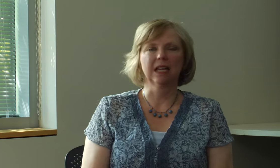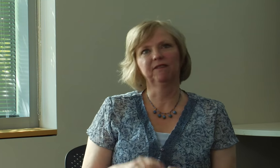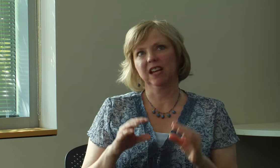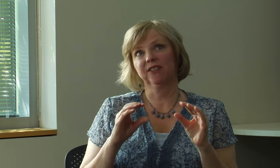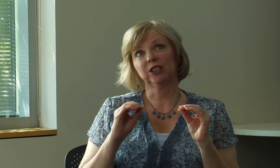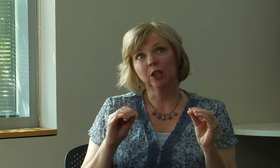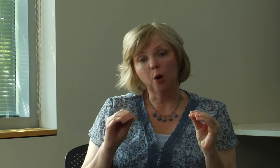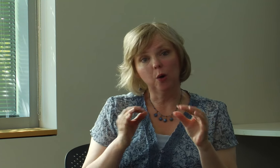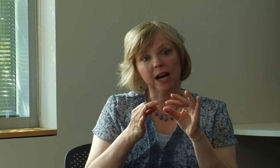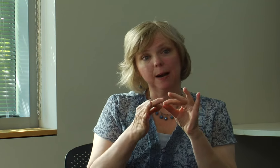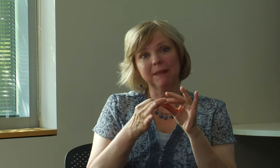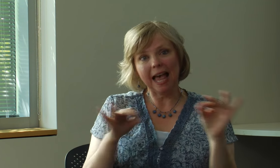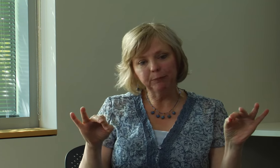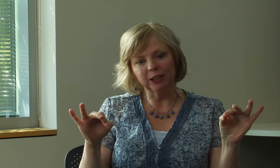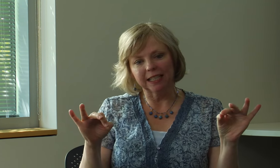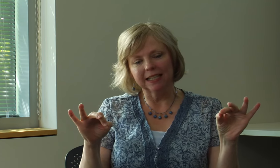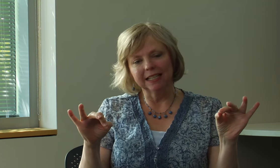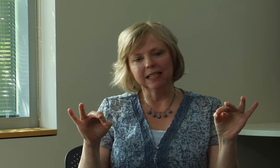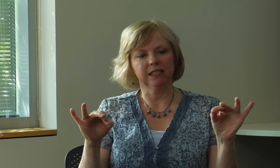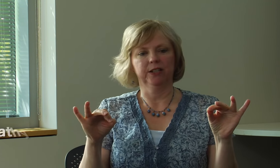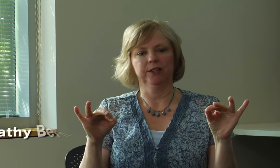Kathy Bernunzio: If there's no captioning, you know,